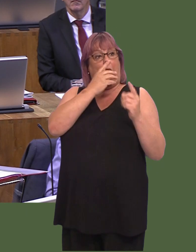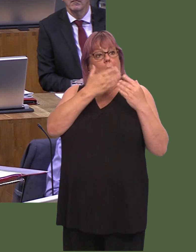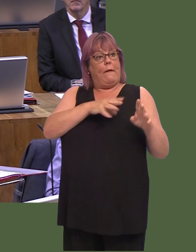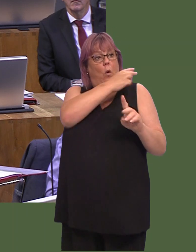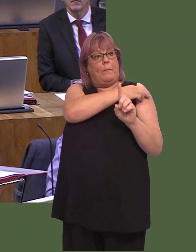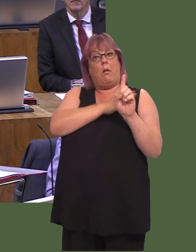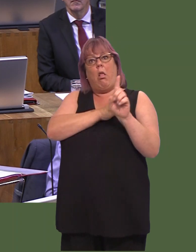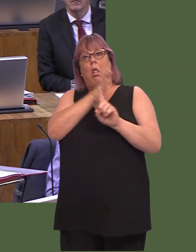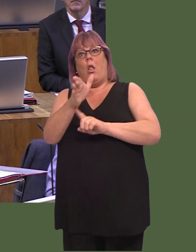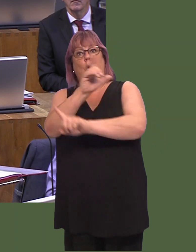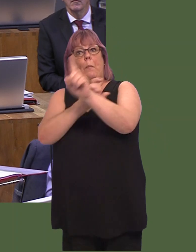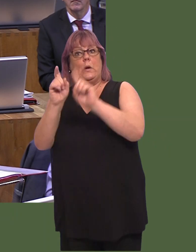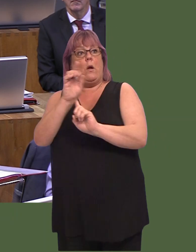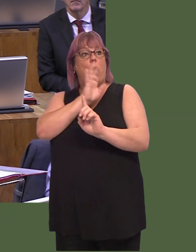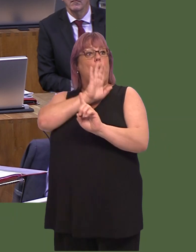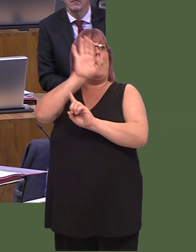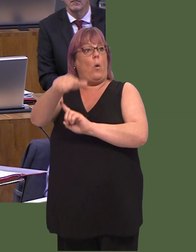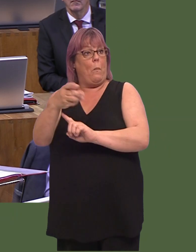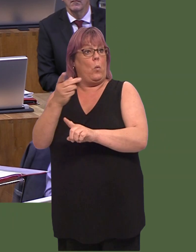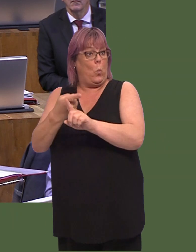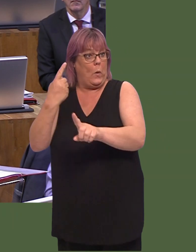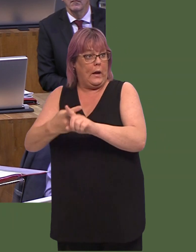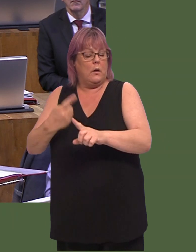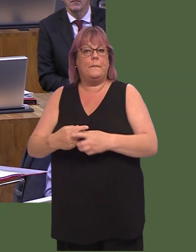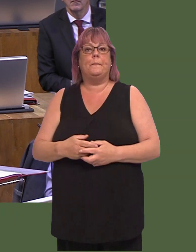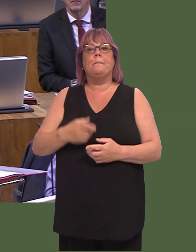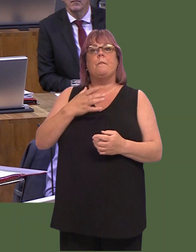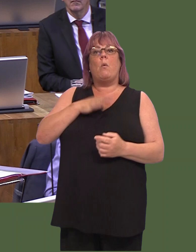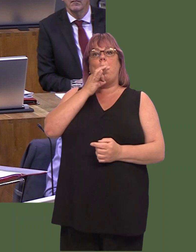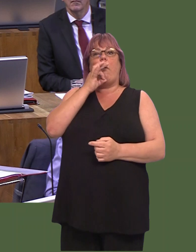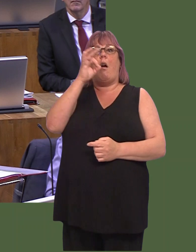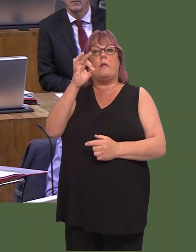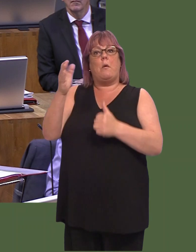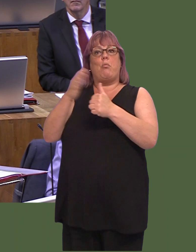of care go downóand also, of course, working with primary care providers to make sure that